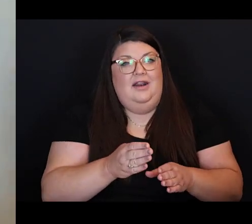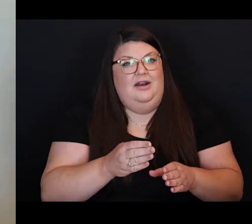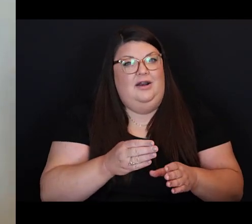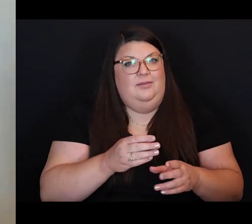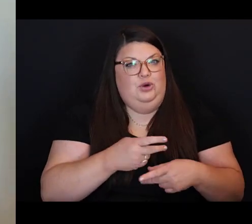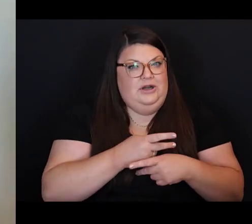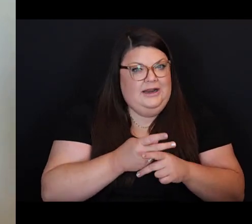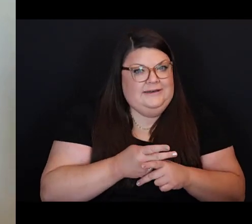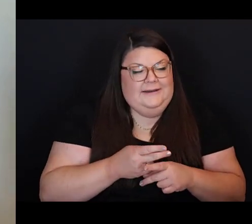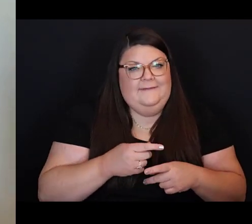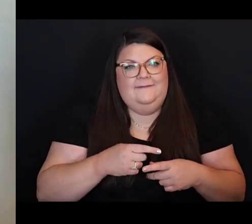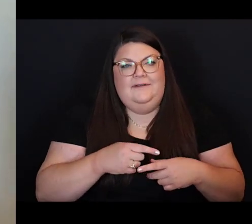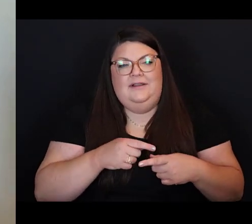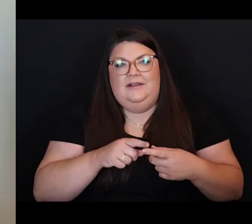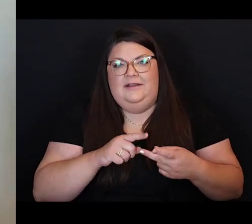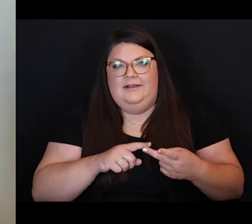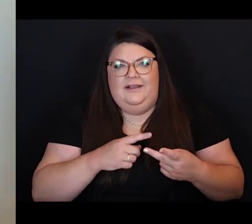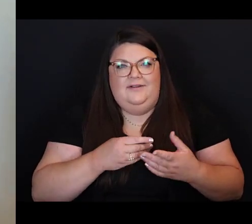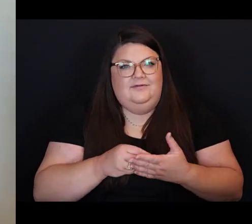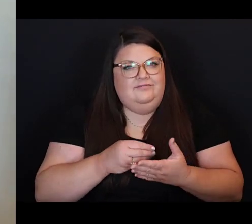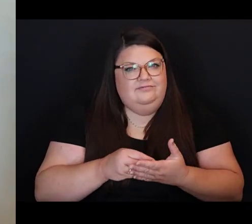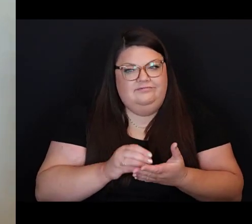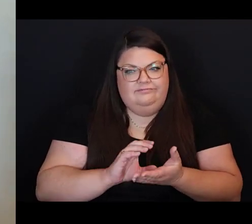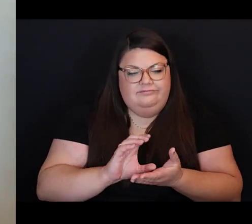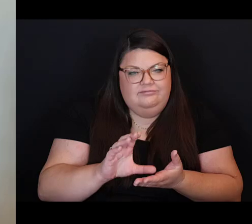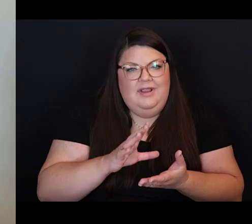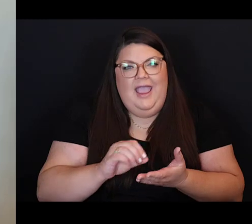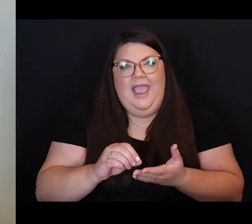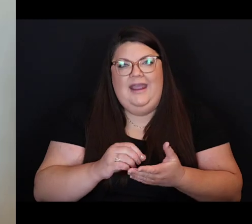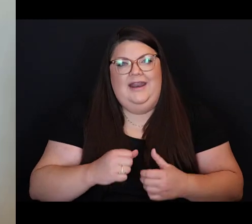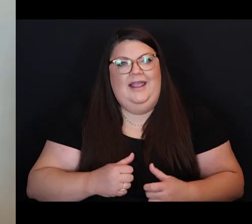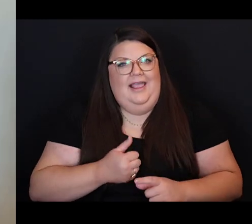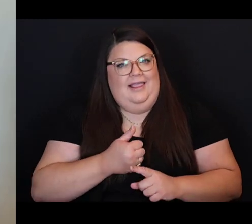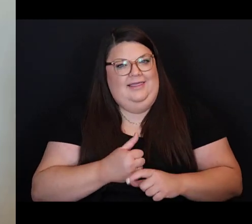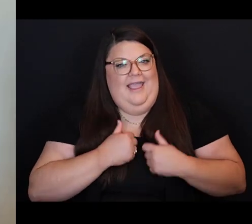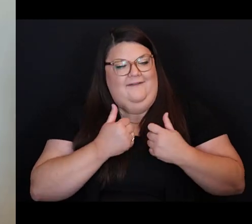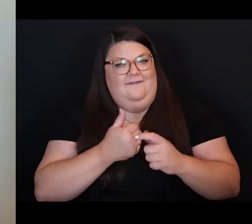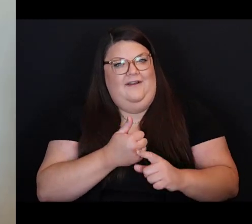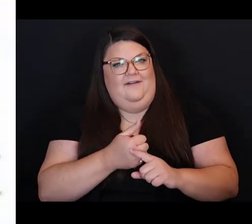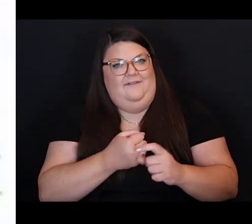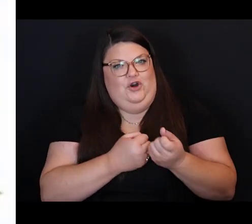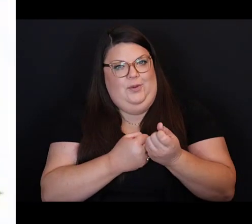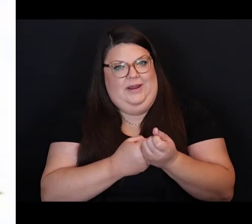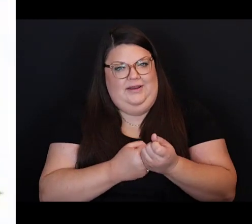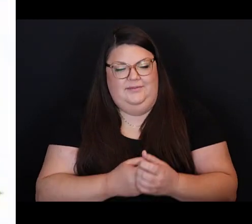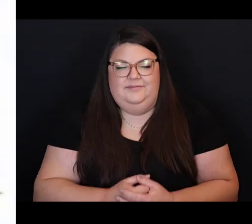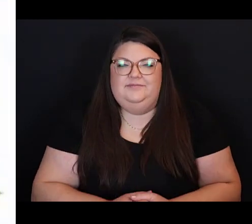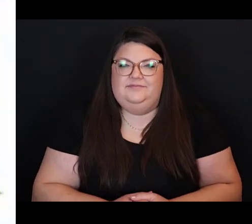financially rewarding, and life affirming. [Heather] Wow, I love hearing a little bit